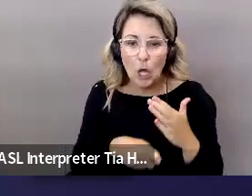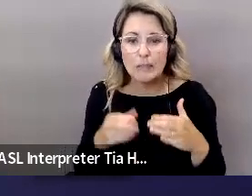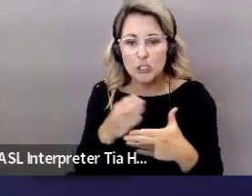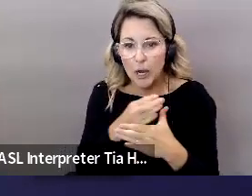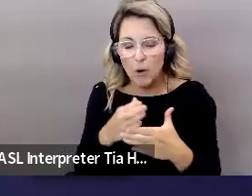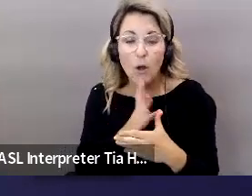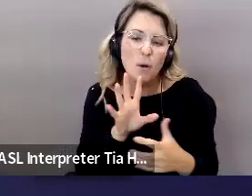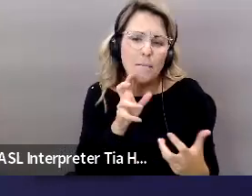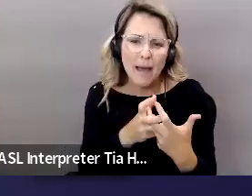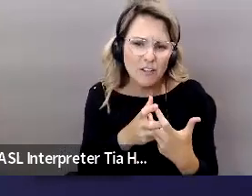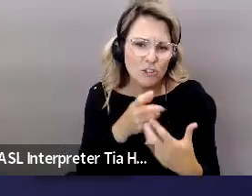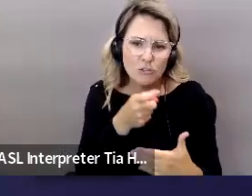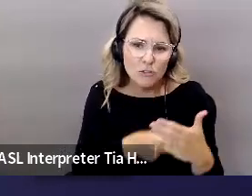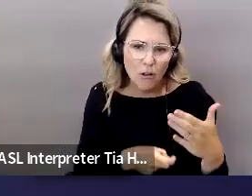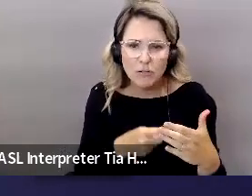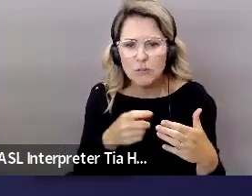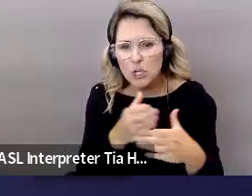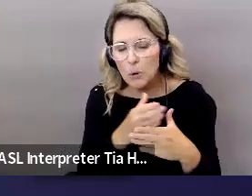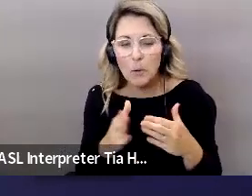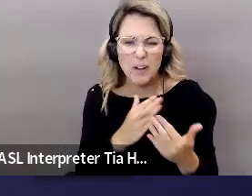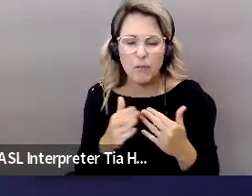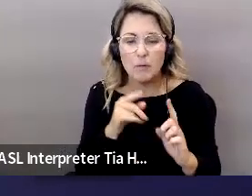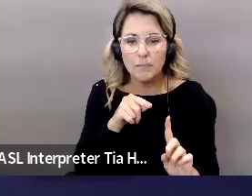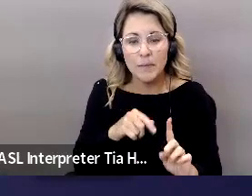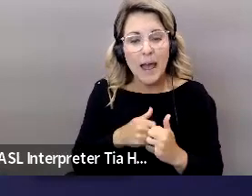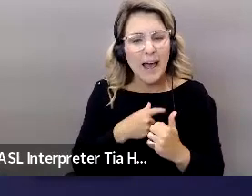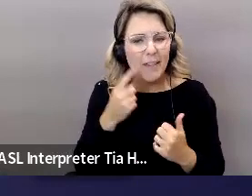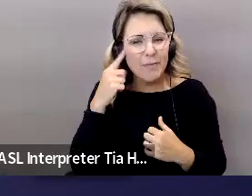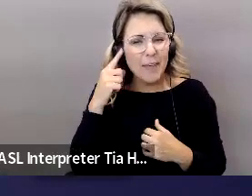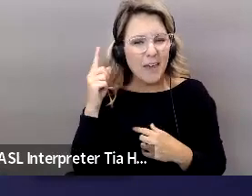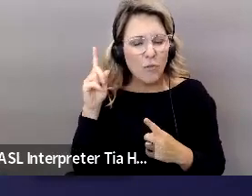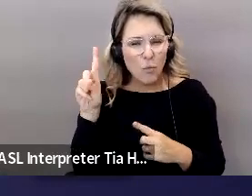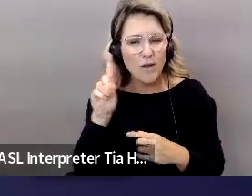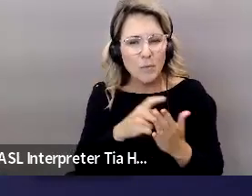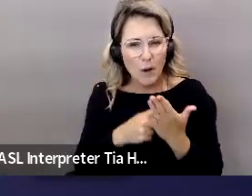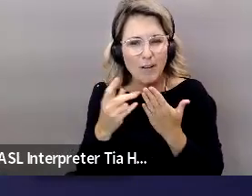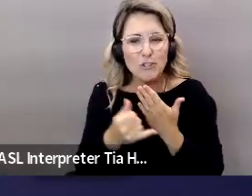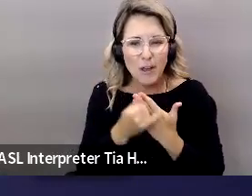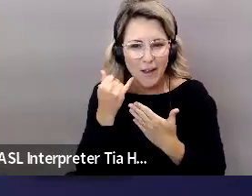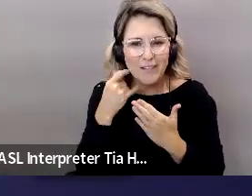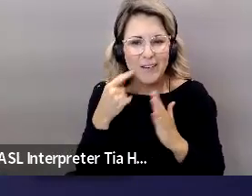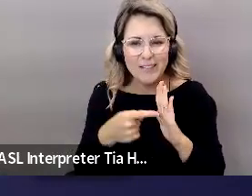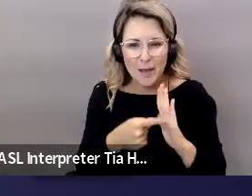in some aspects can be. So, I can think of one project, it was a larger proposal we were working